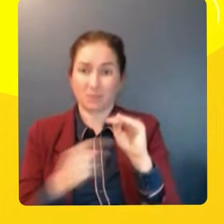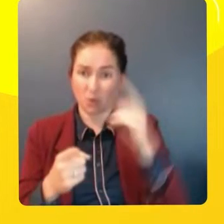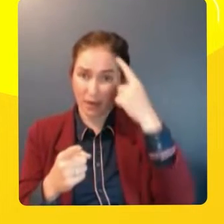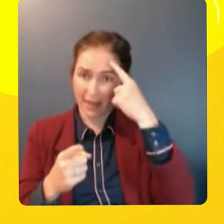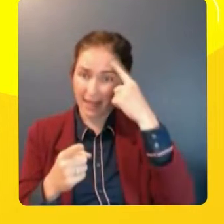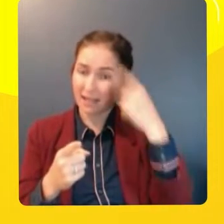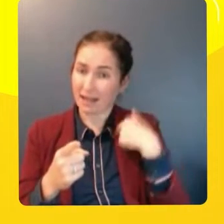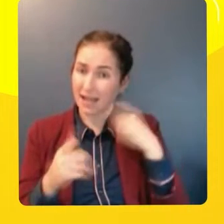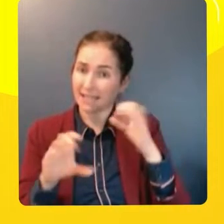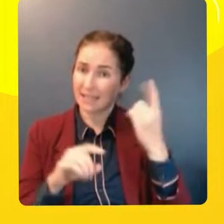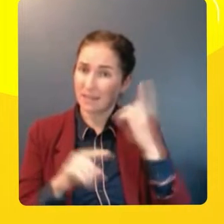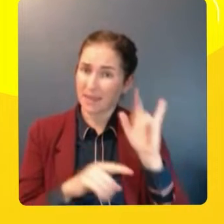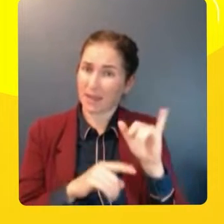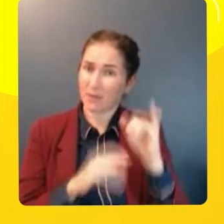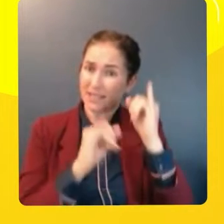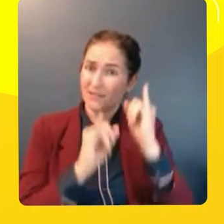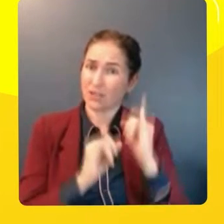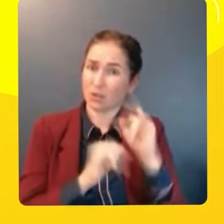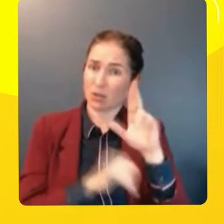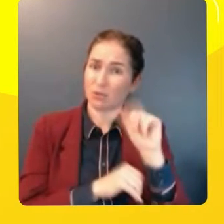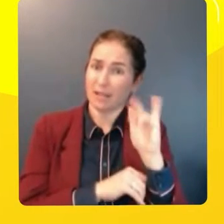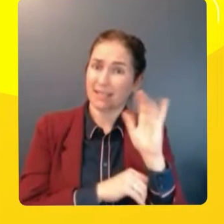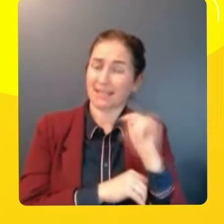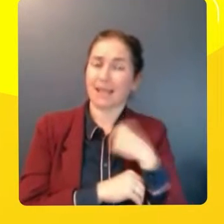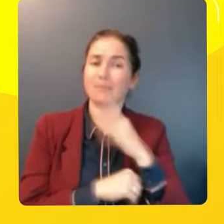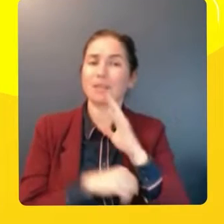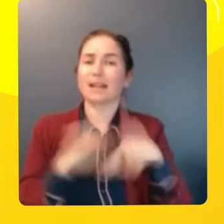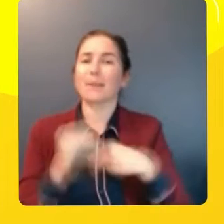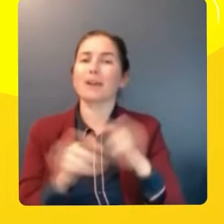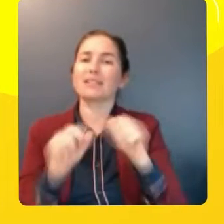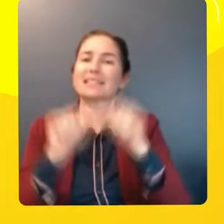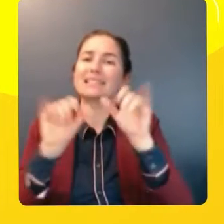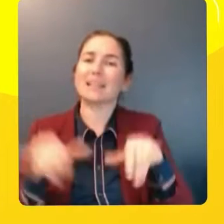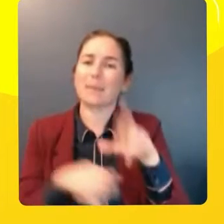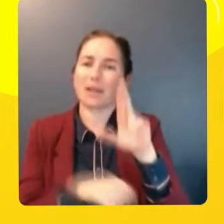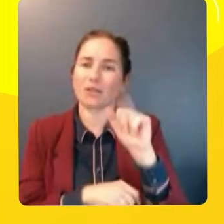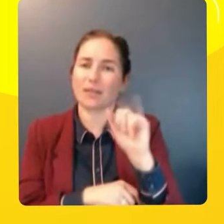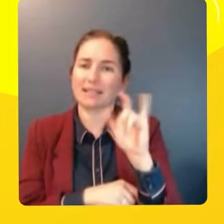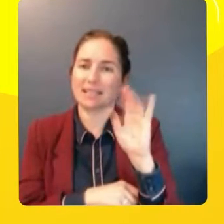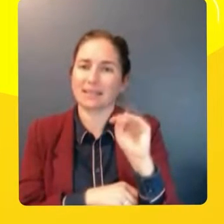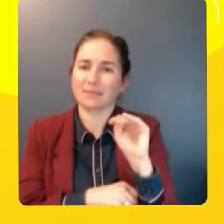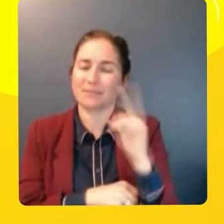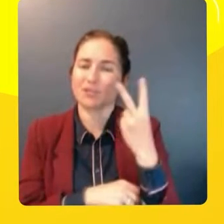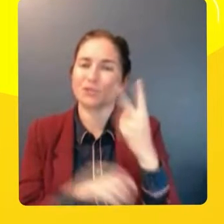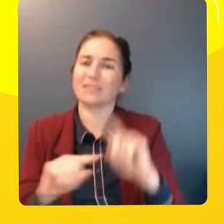that was individually racist and I'm talking to you about systemic racism. Two completely different definitions.